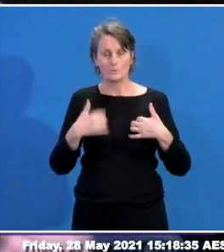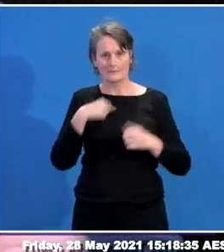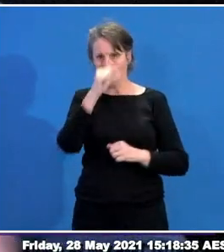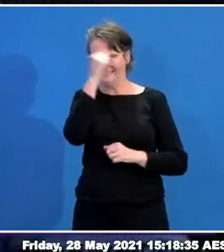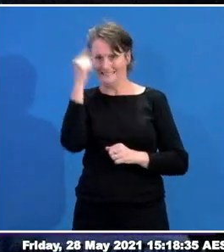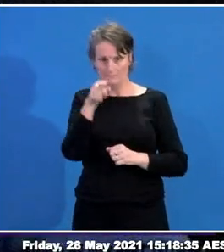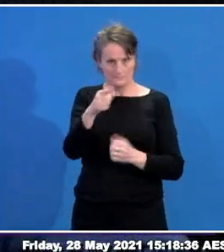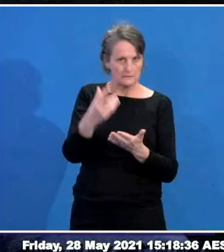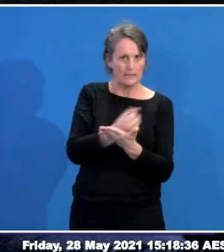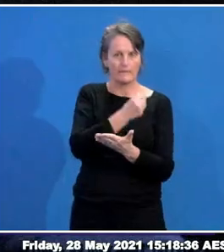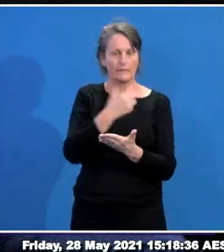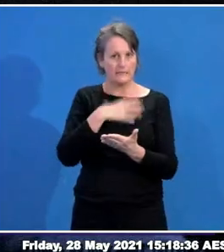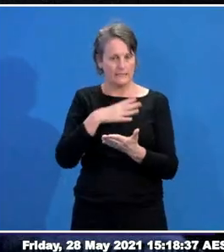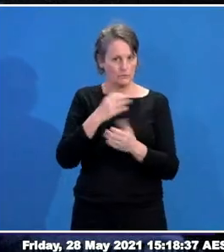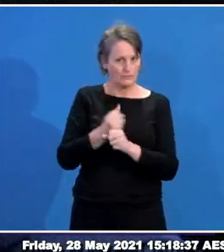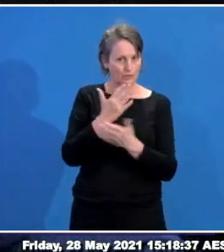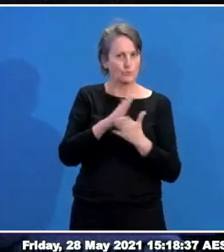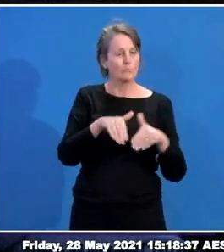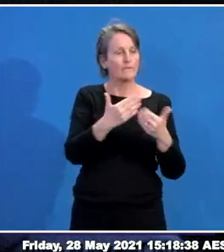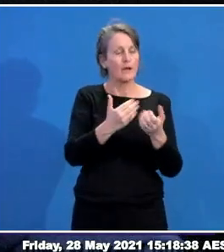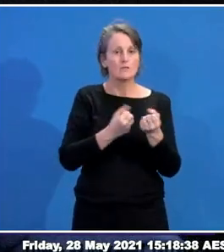And then the Commission would examine whether the behaviour of the provider